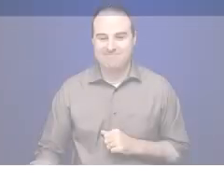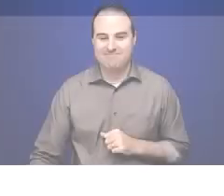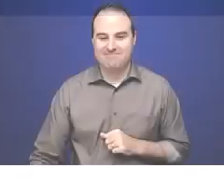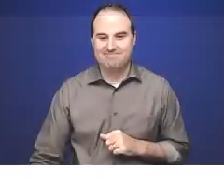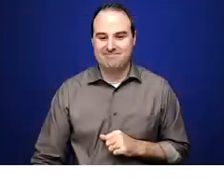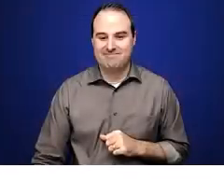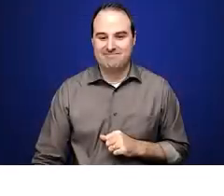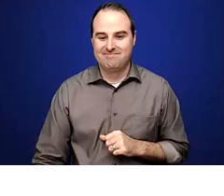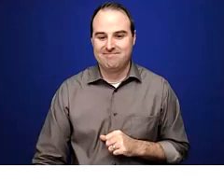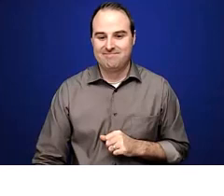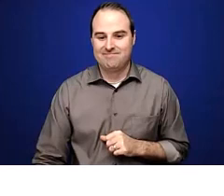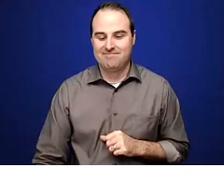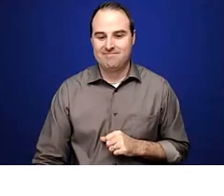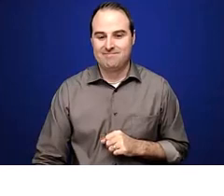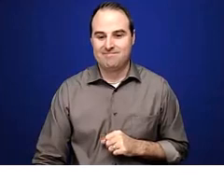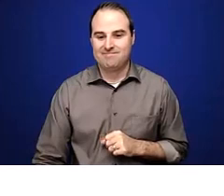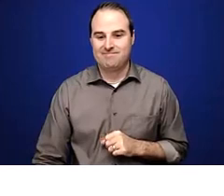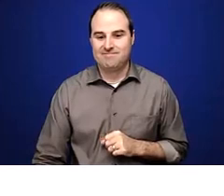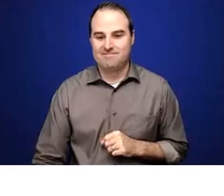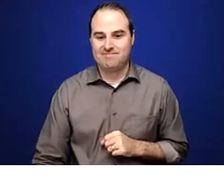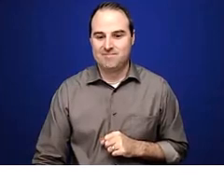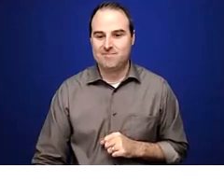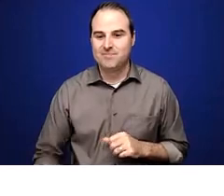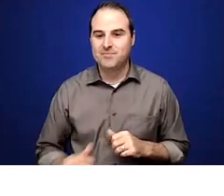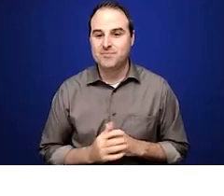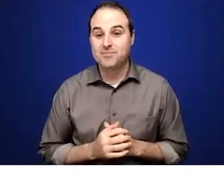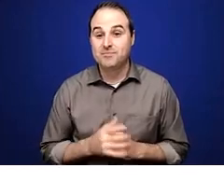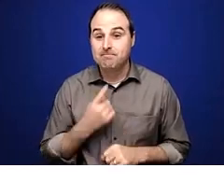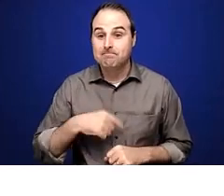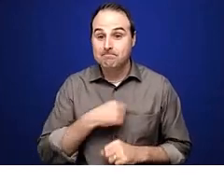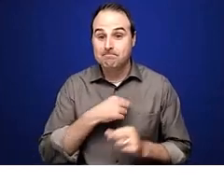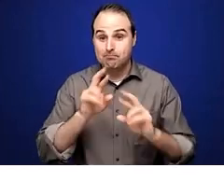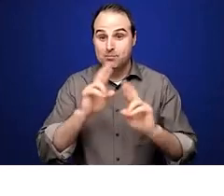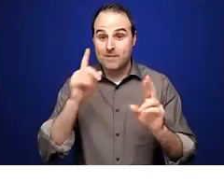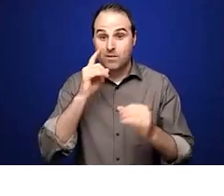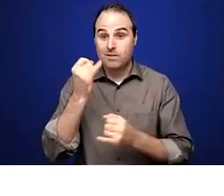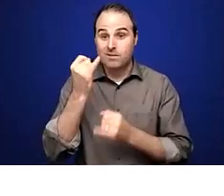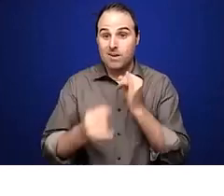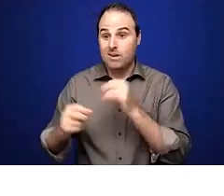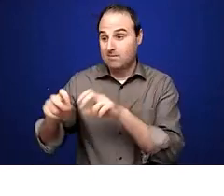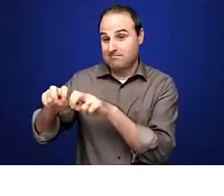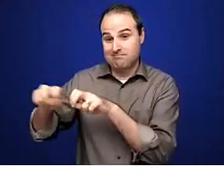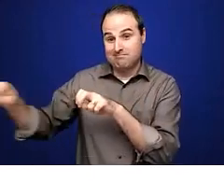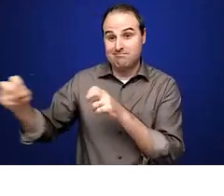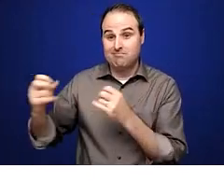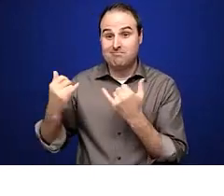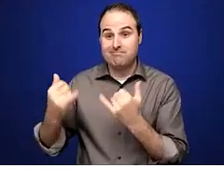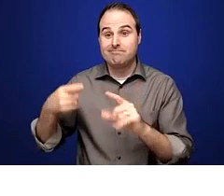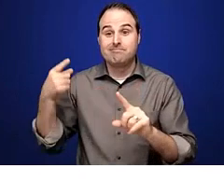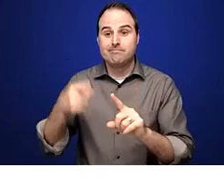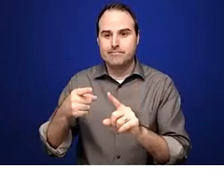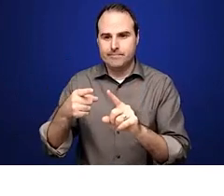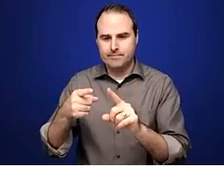We are ready for our final panel for today on relationship building, and it's